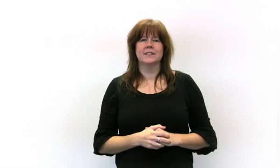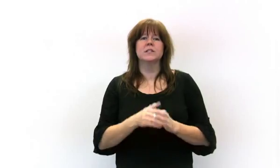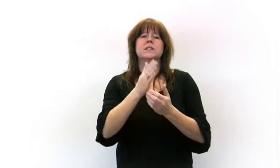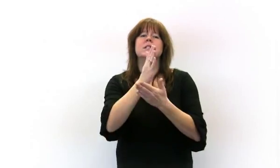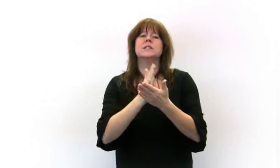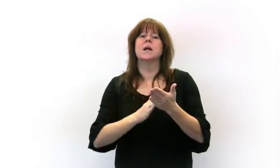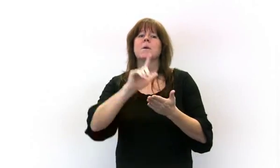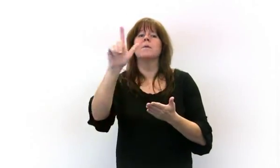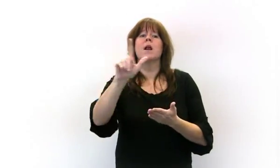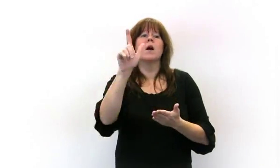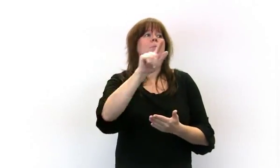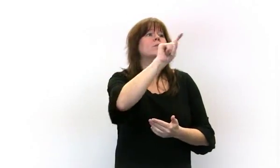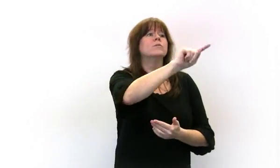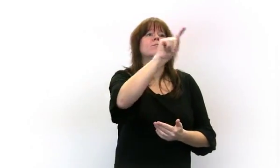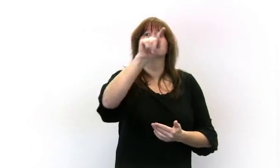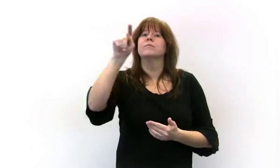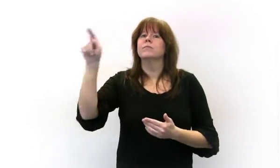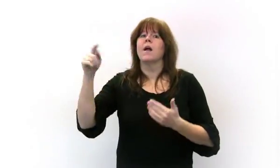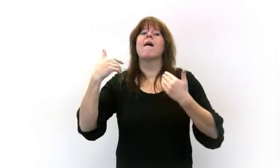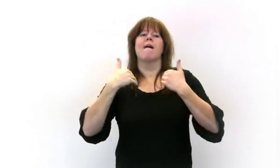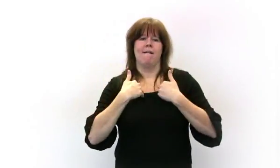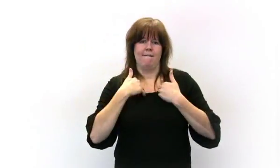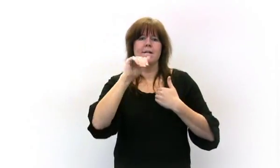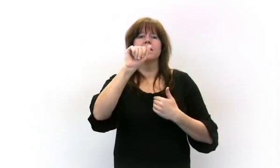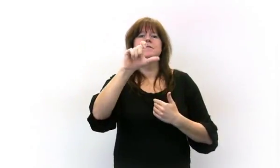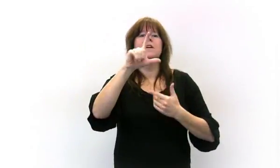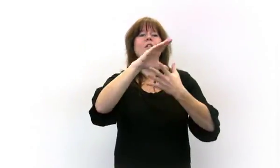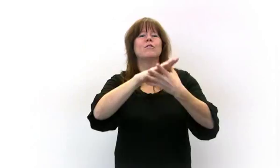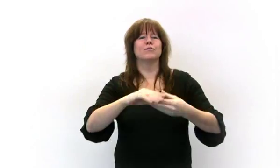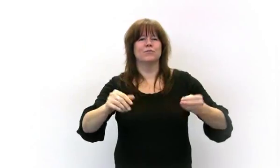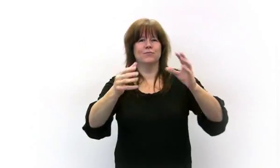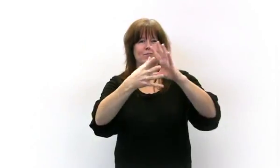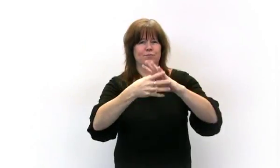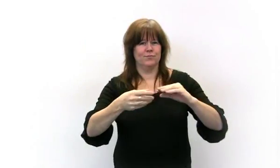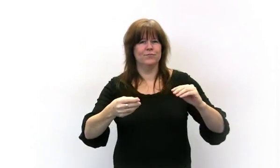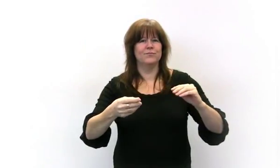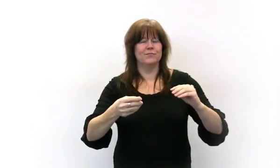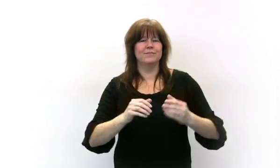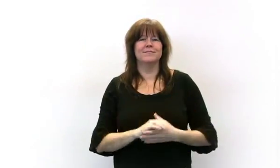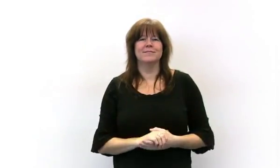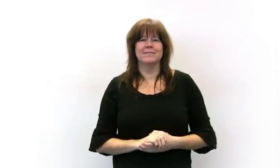Sometimes libraries have ASL story times.